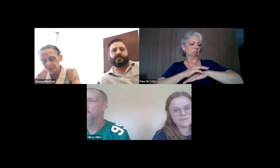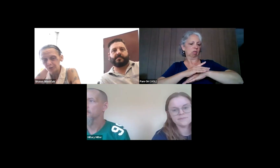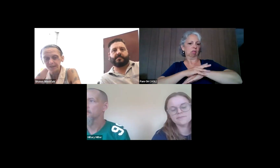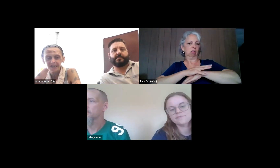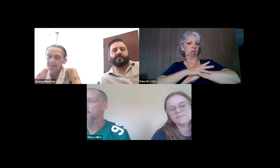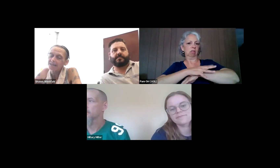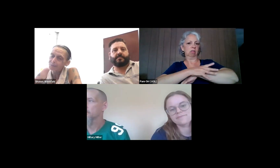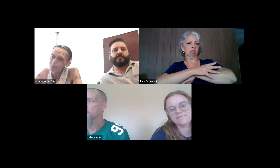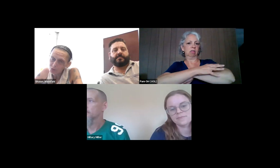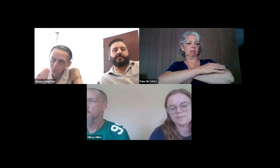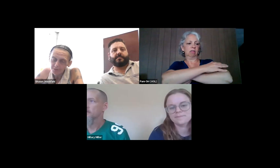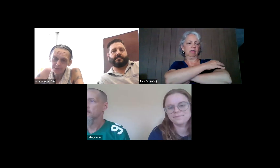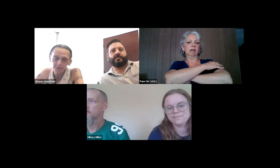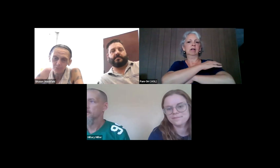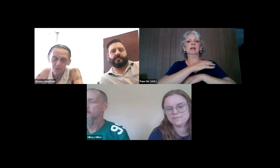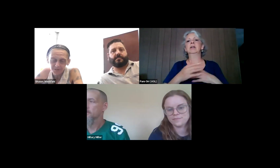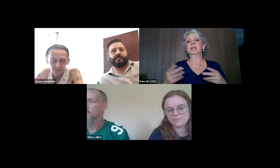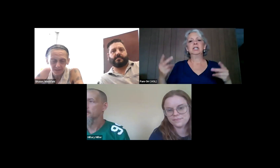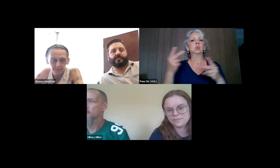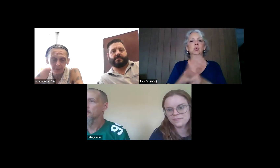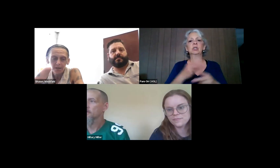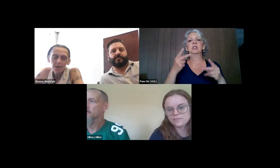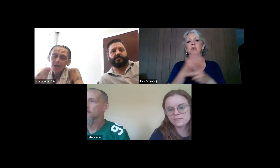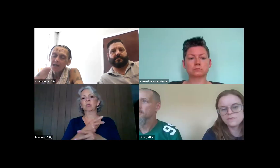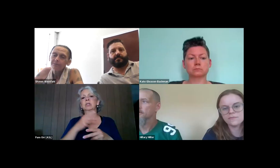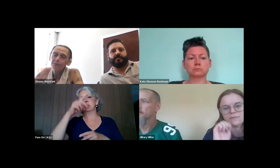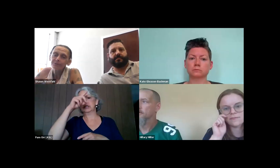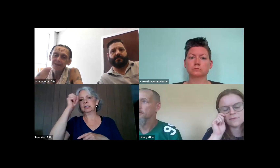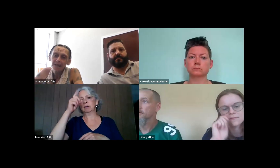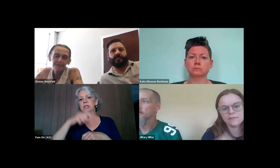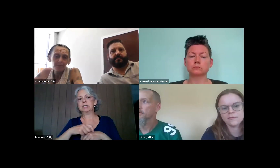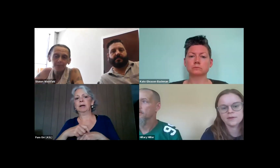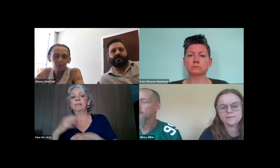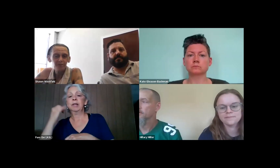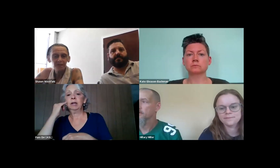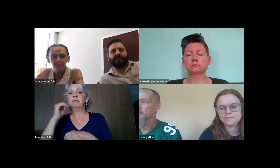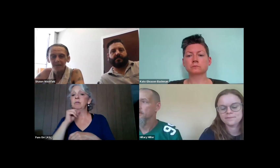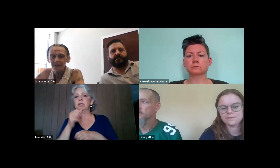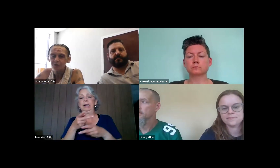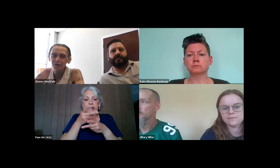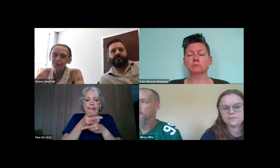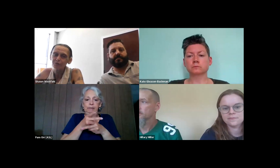and so they get so much worse in the summer. And if you don't stay on top of it with clean bandages,